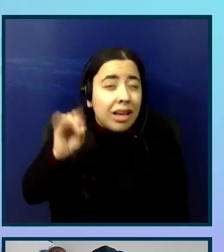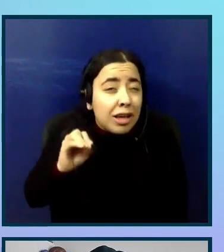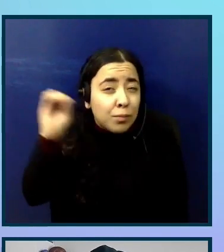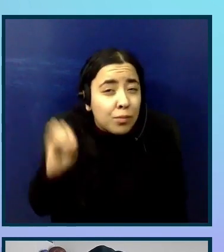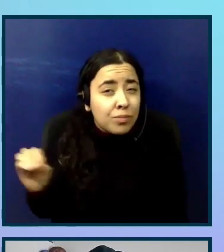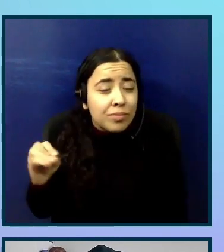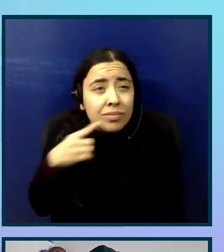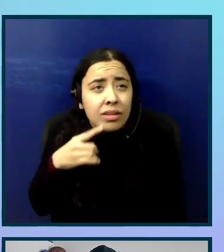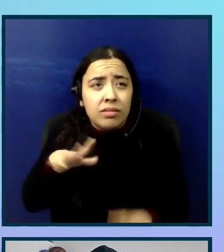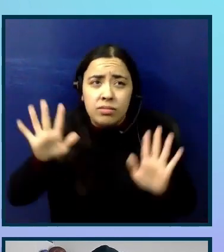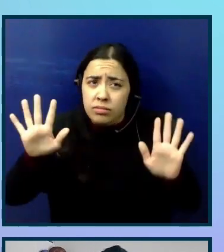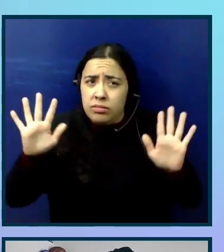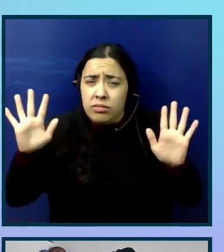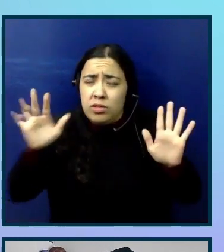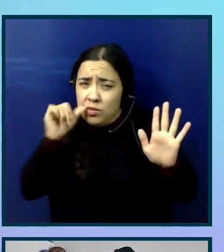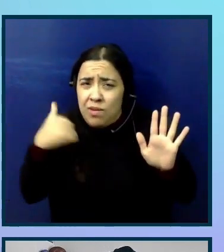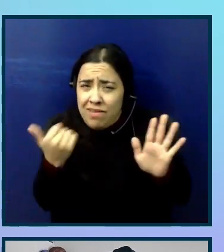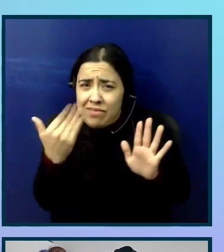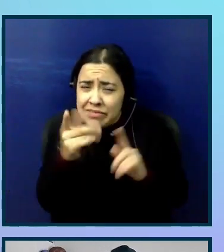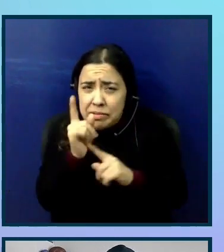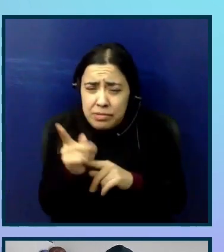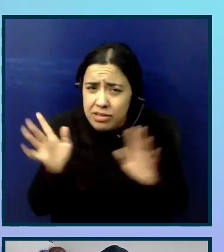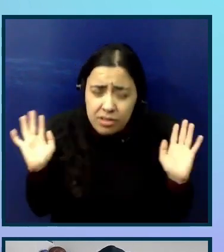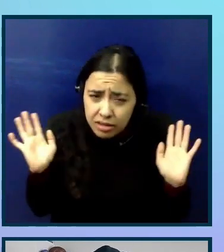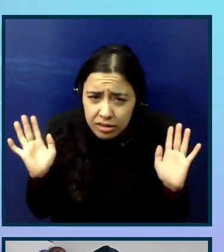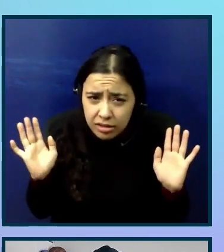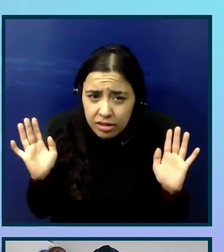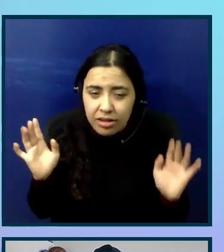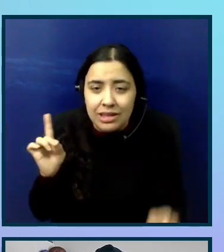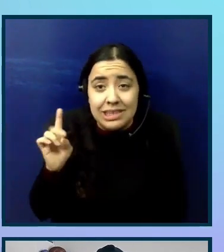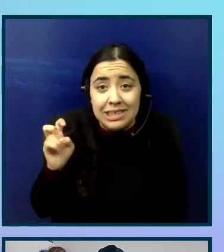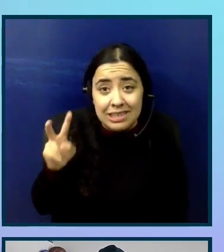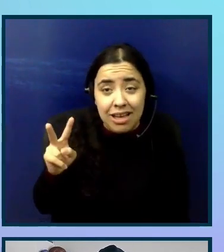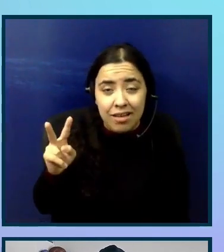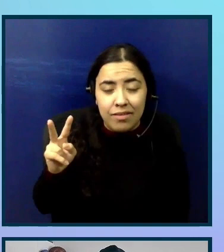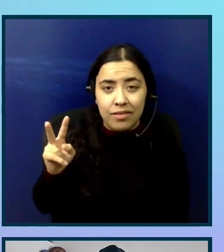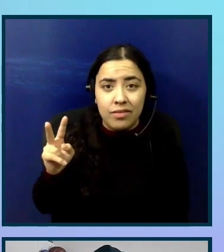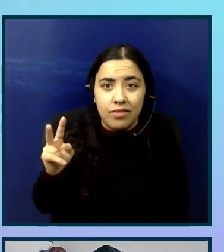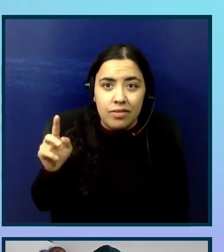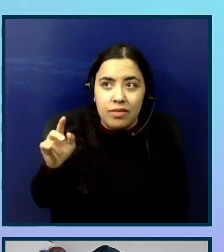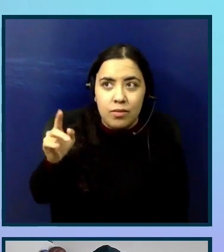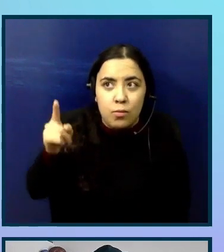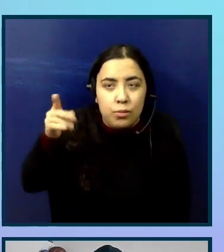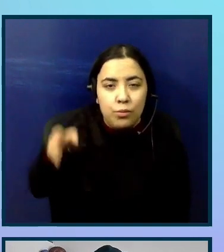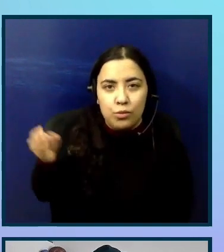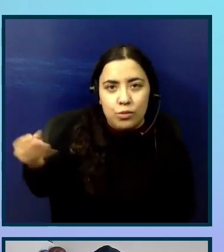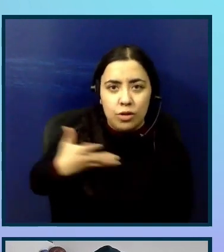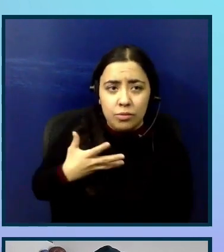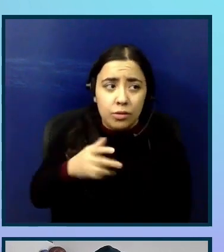we don't have 15 minutes. And that's literally what a dev said to me. They said, we don't have 15 minutes.